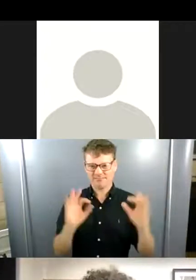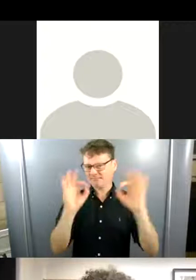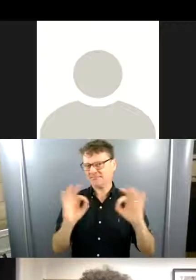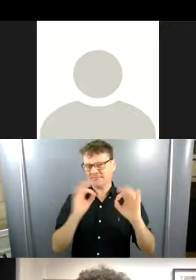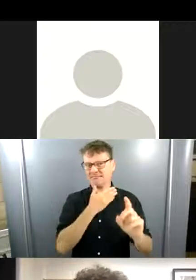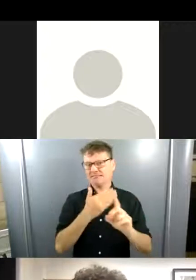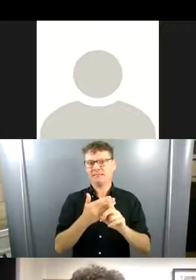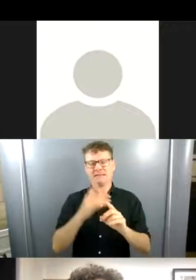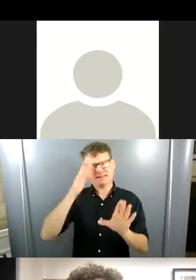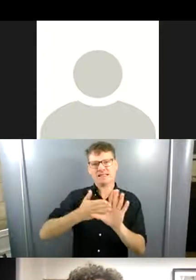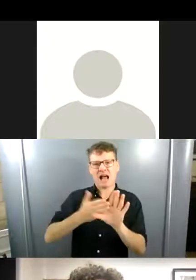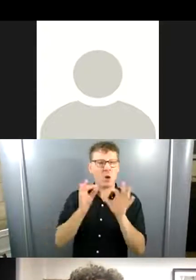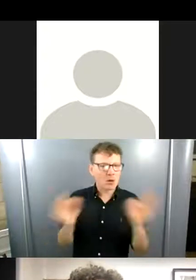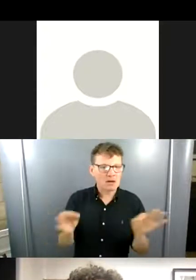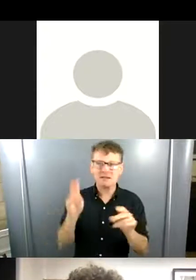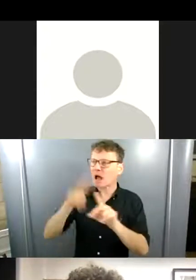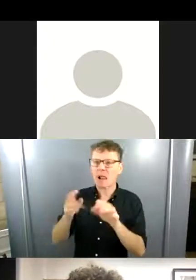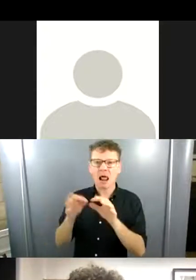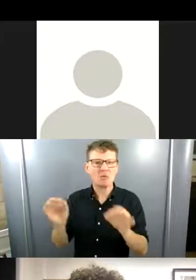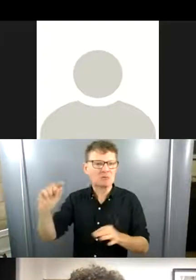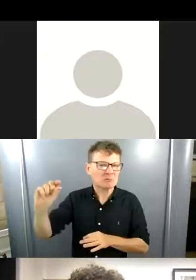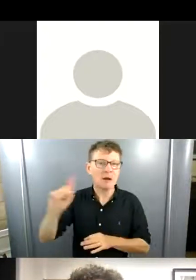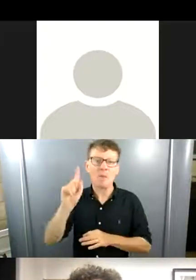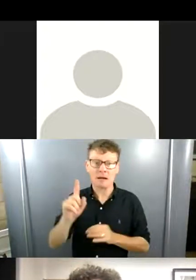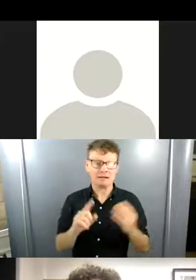psycholinguistics or applied linguistics there's been a little bit of work recently so in the